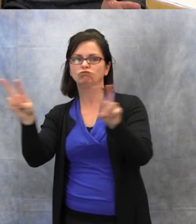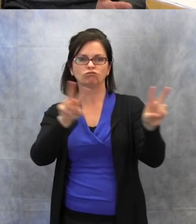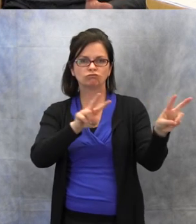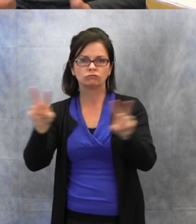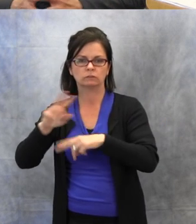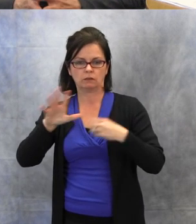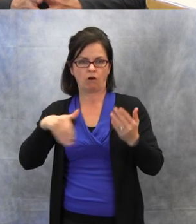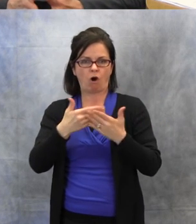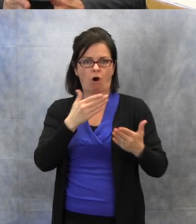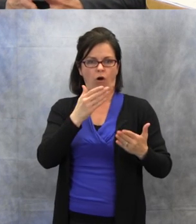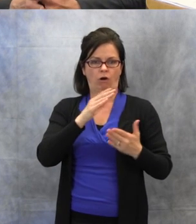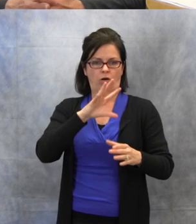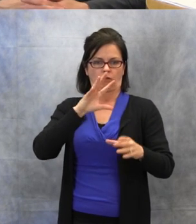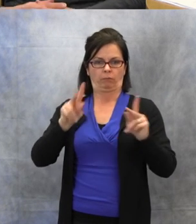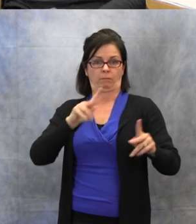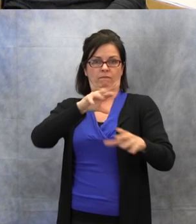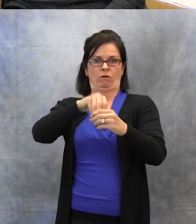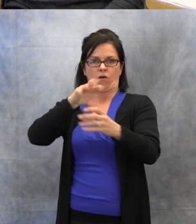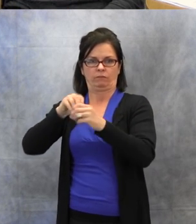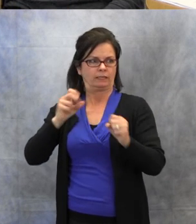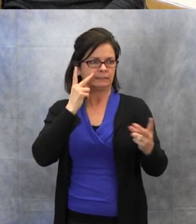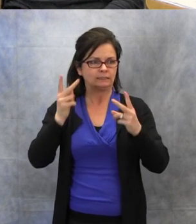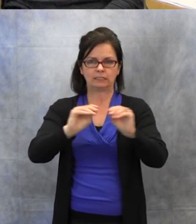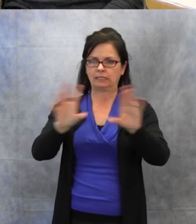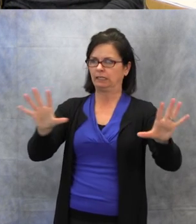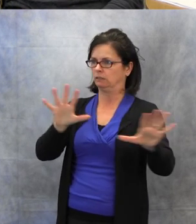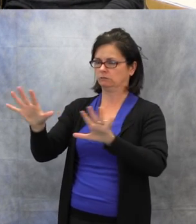of the participants in the group discussion,